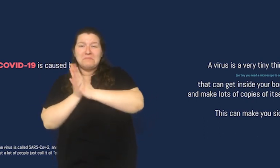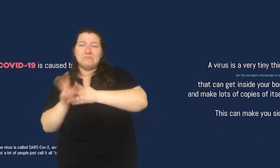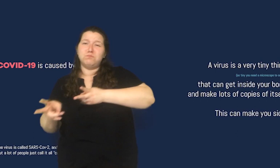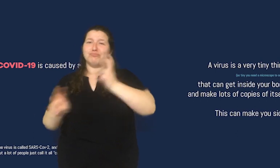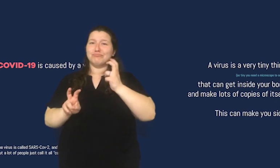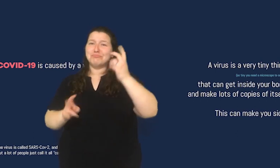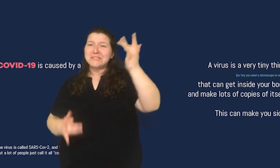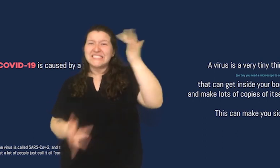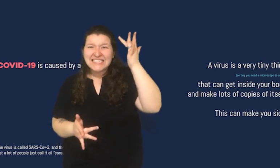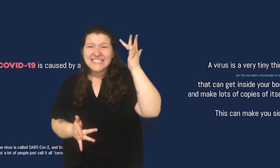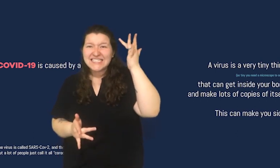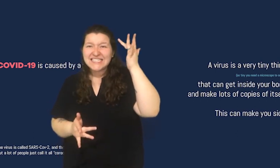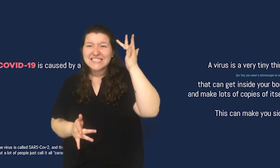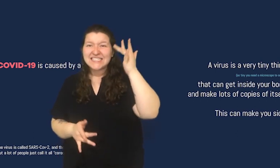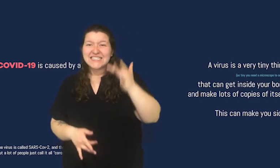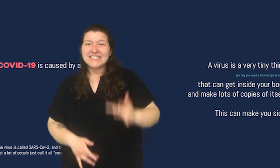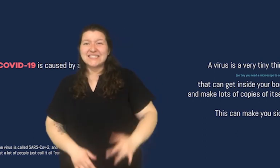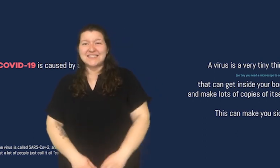This can make you sick.